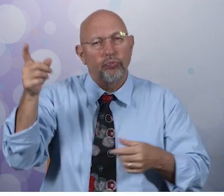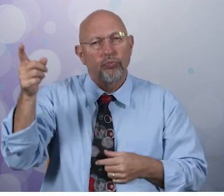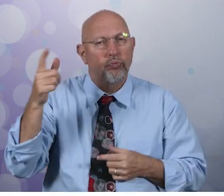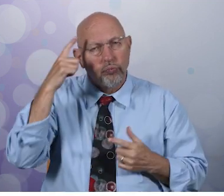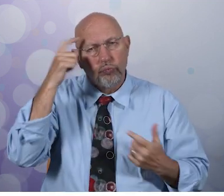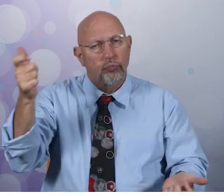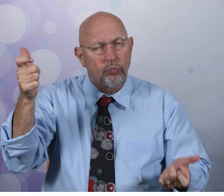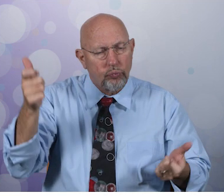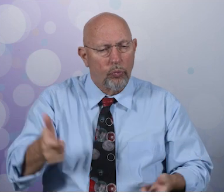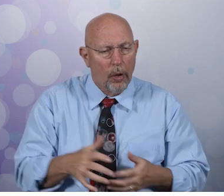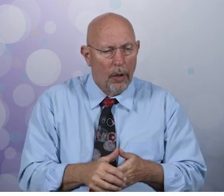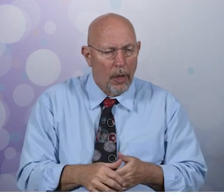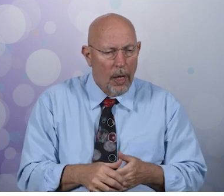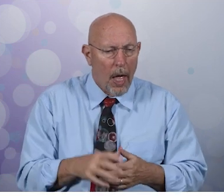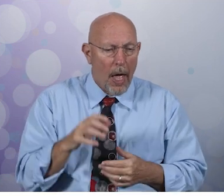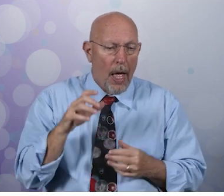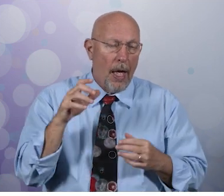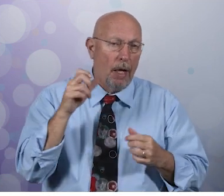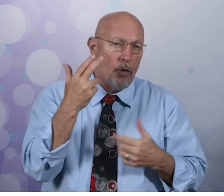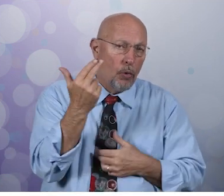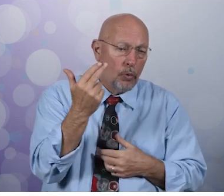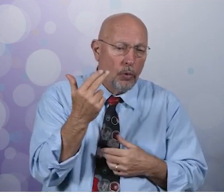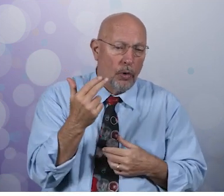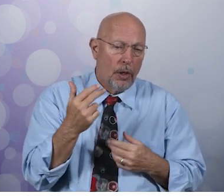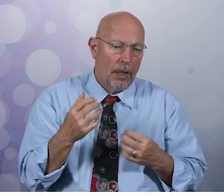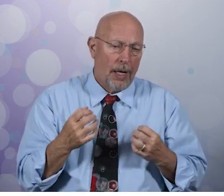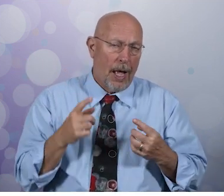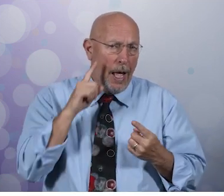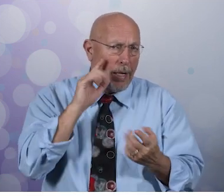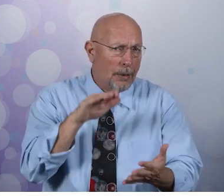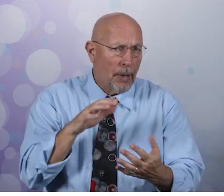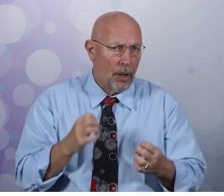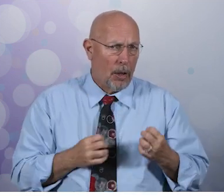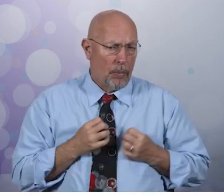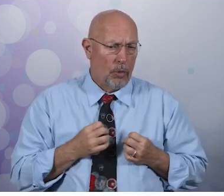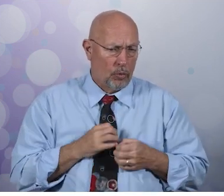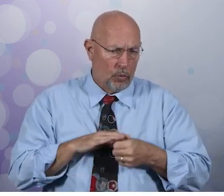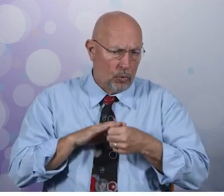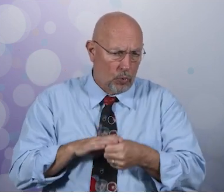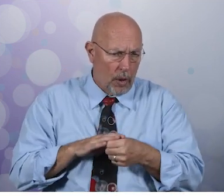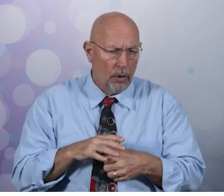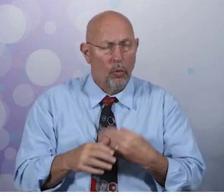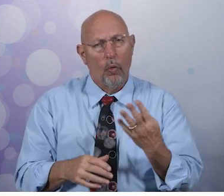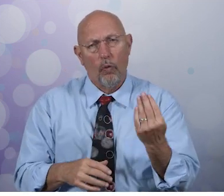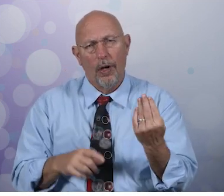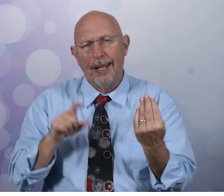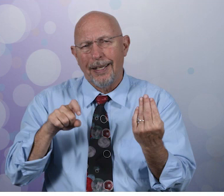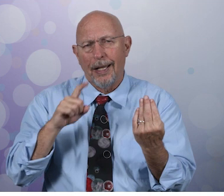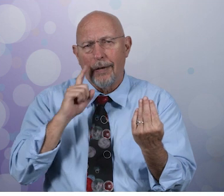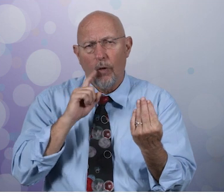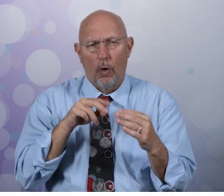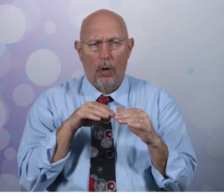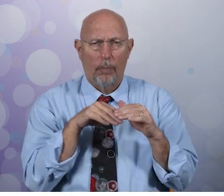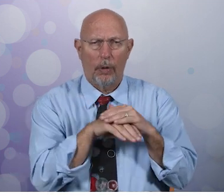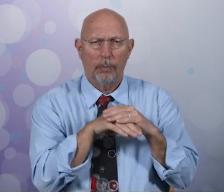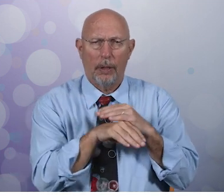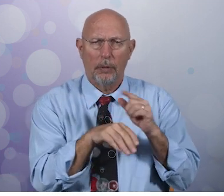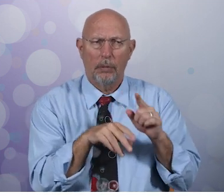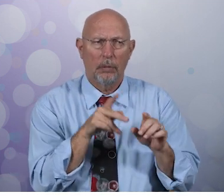anticipated emotional duress, or a student's need for accommodations to participate in the assessment